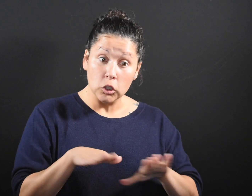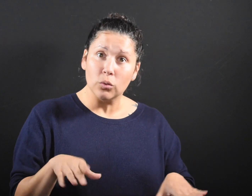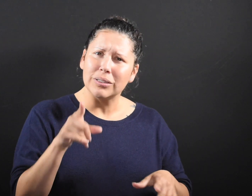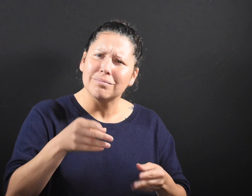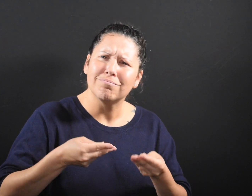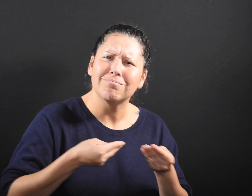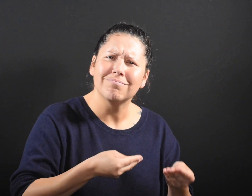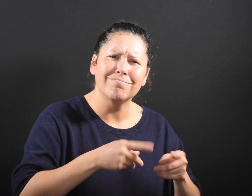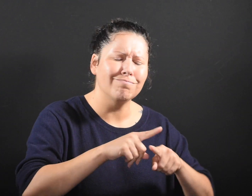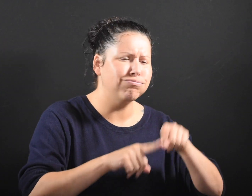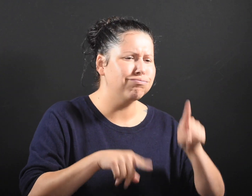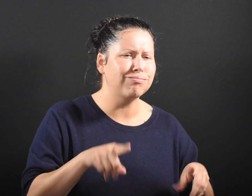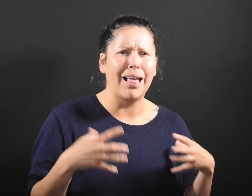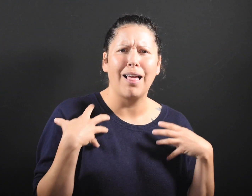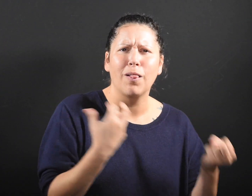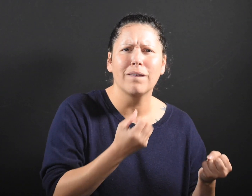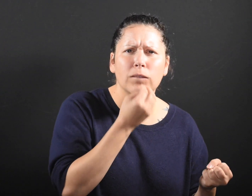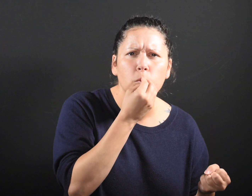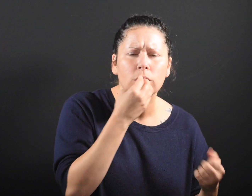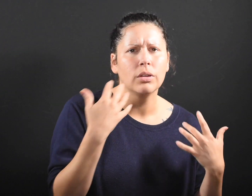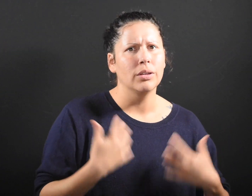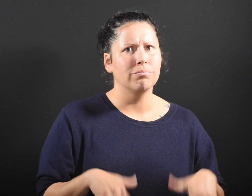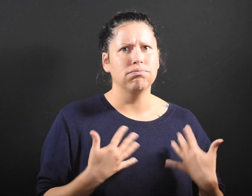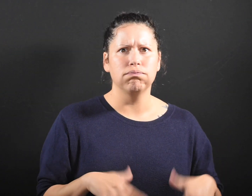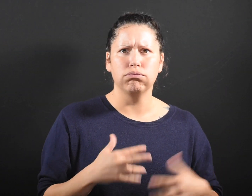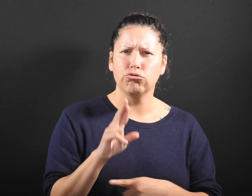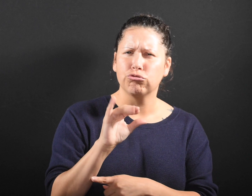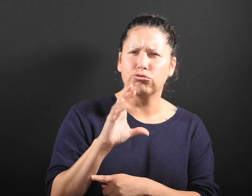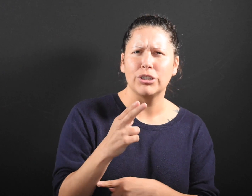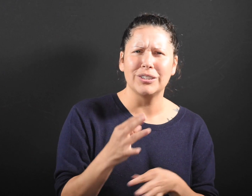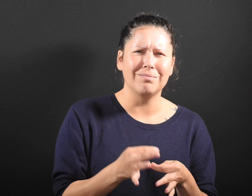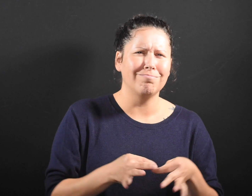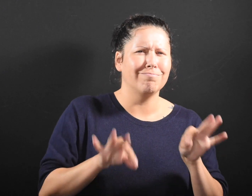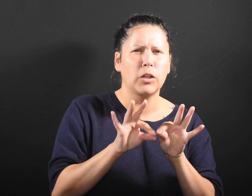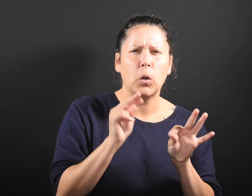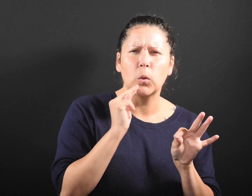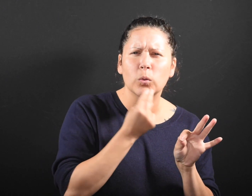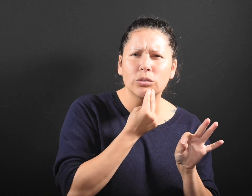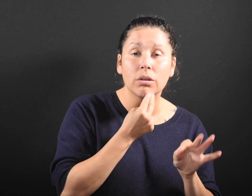healthy foods that are rich in essential nutrients can lower the exposure to metals